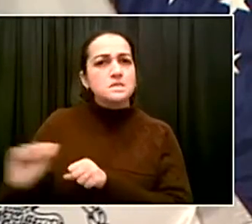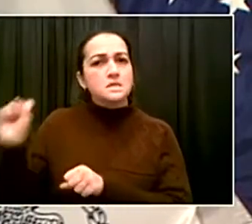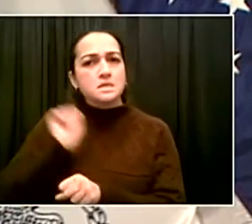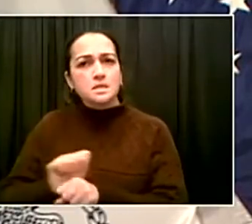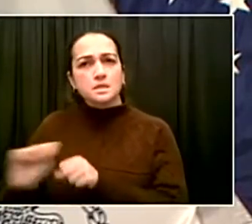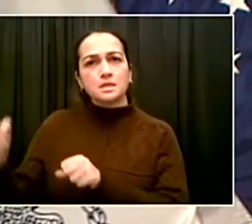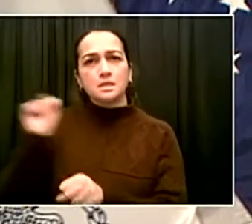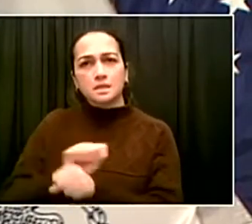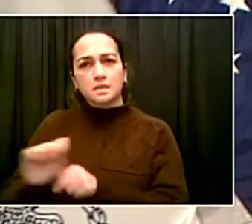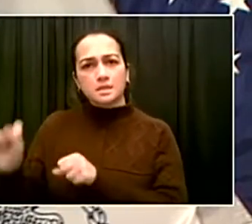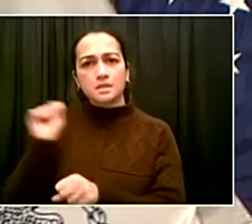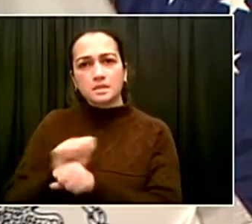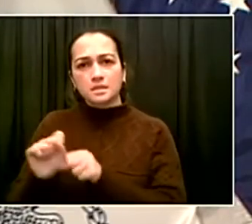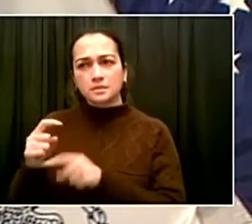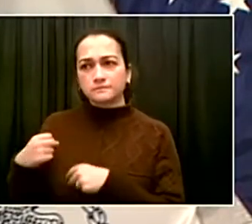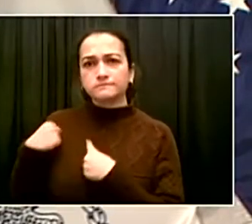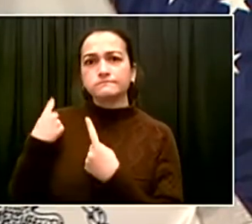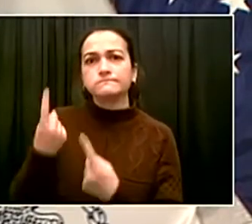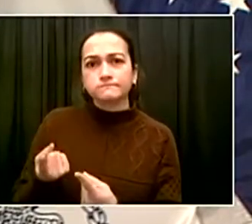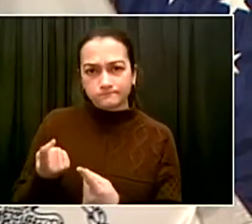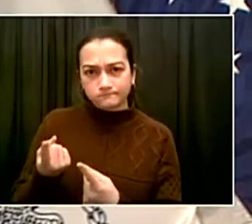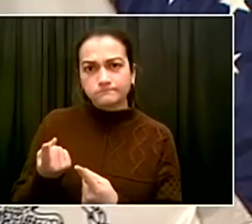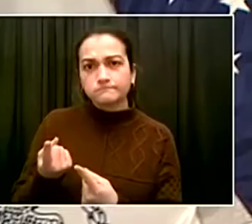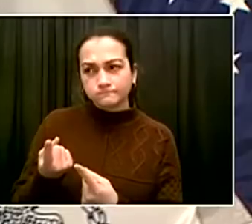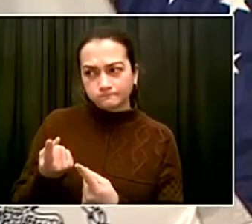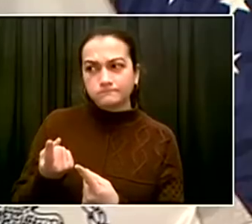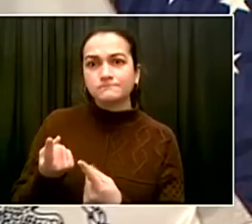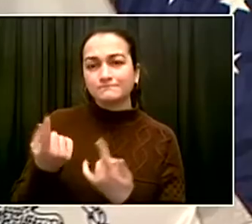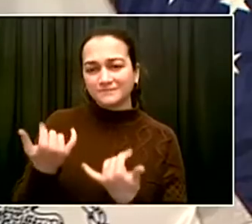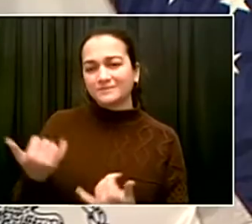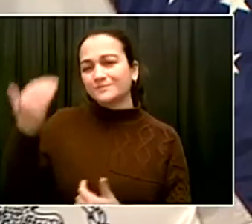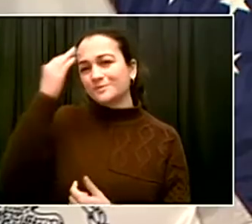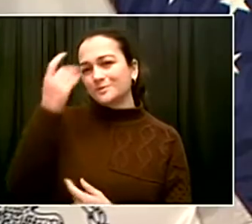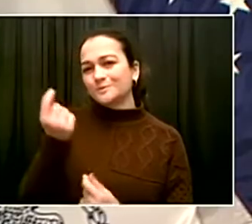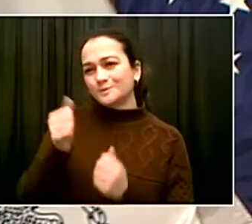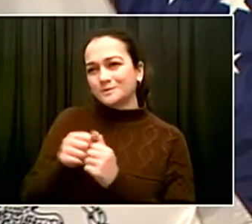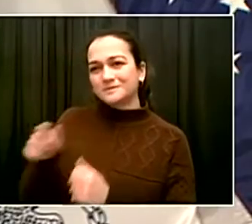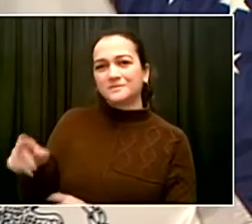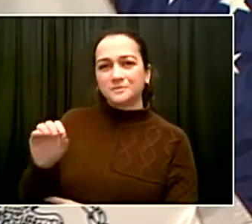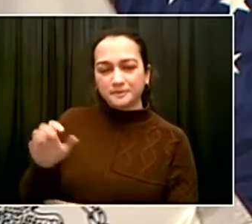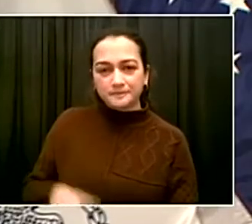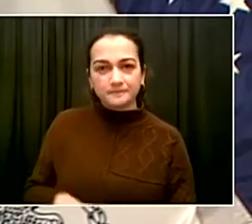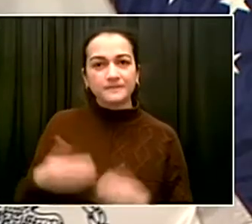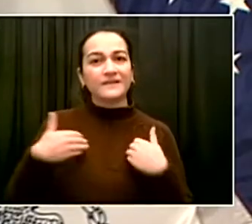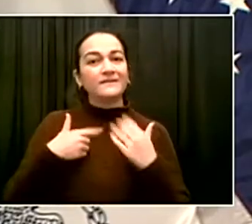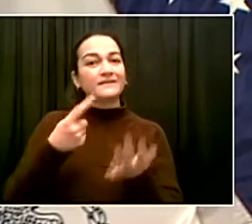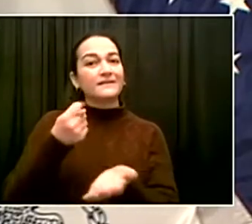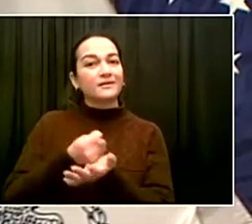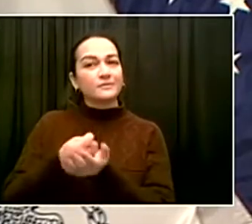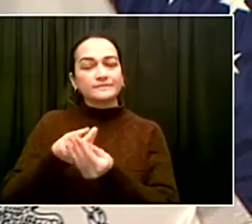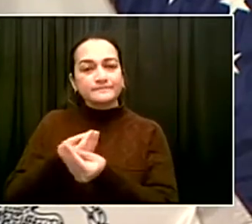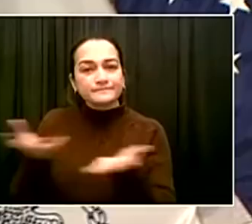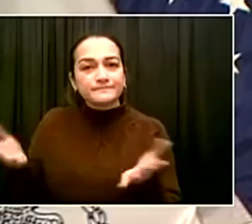FOR THE LAST TWO YEARS, WE HAVE